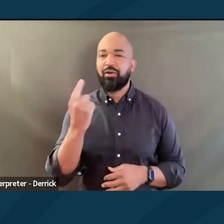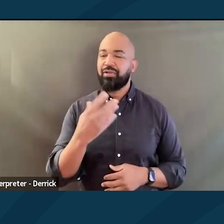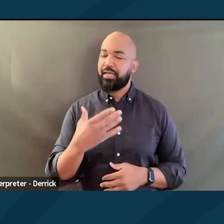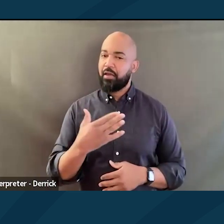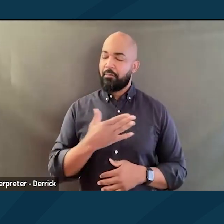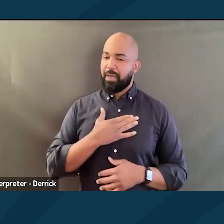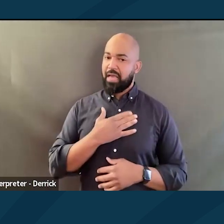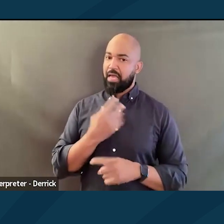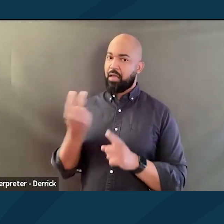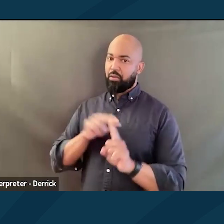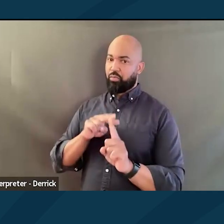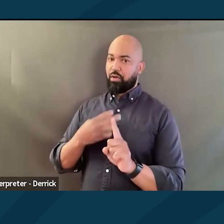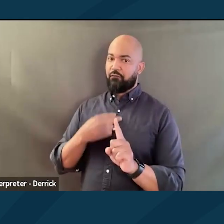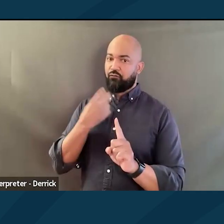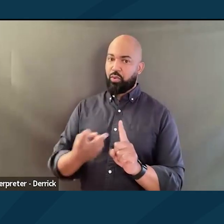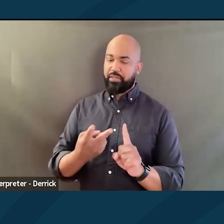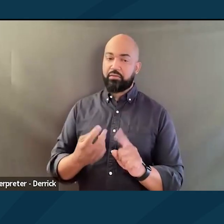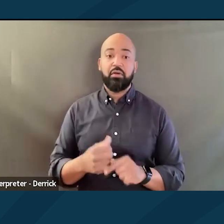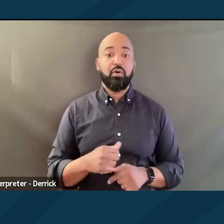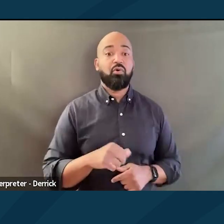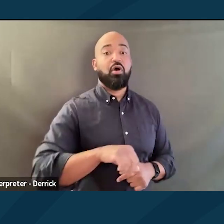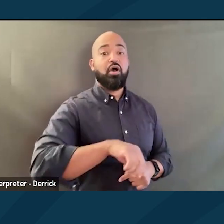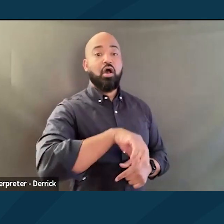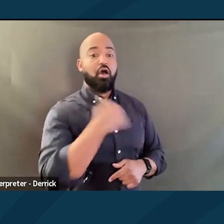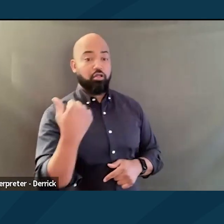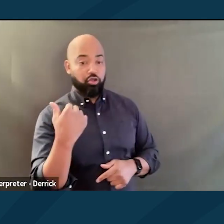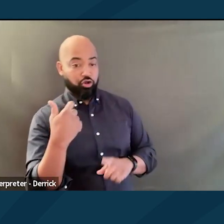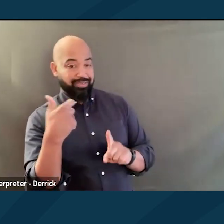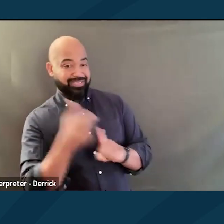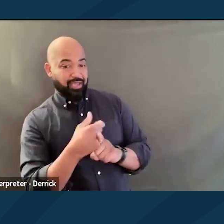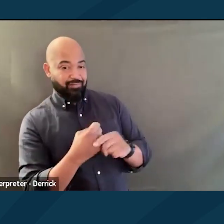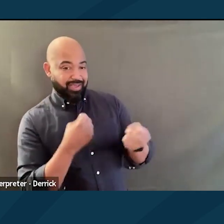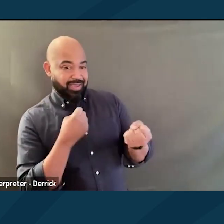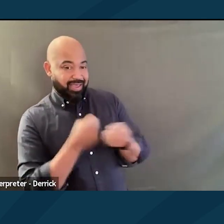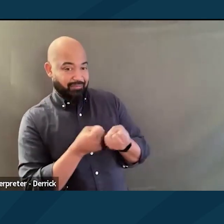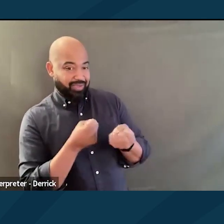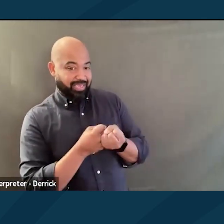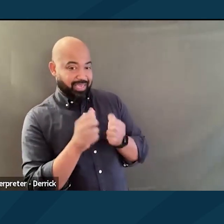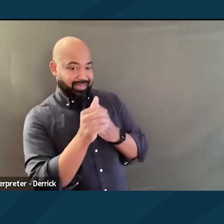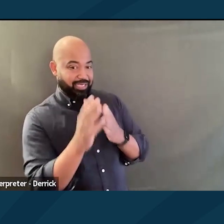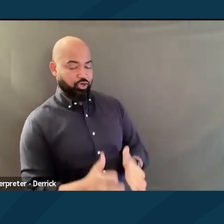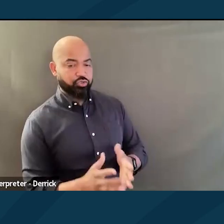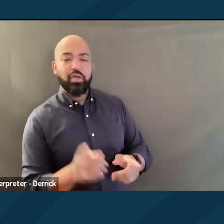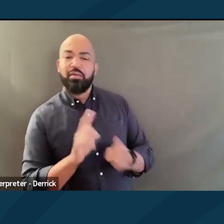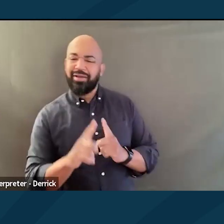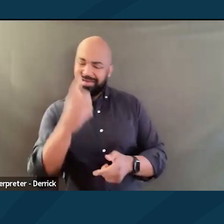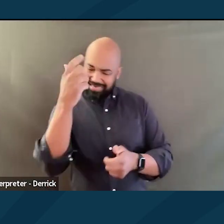or to the other self‑advocate leaders, it's each others' voices have unique stories and